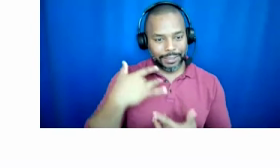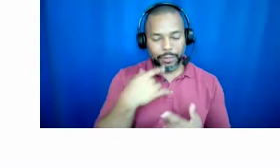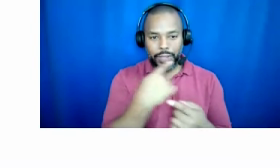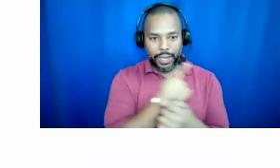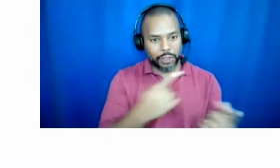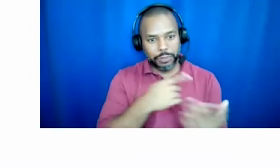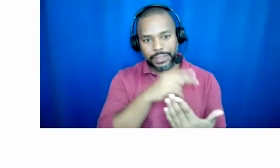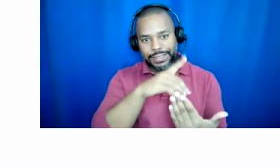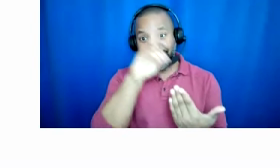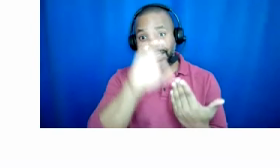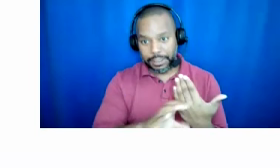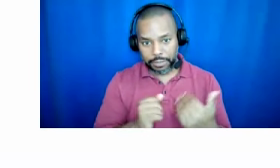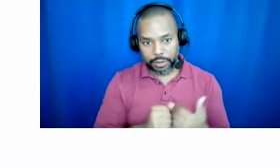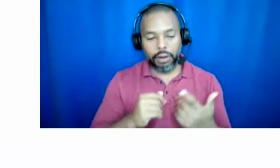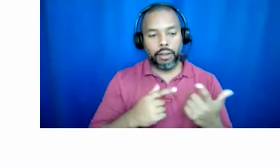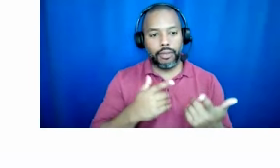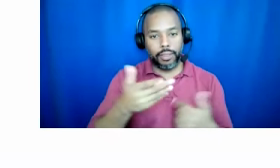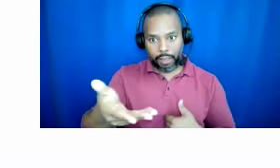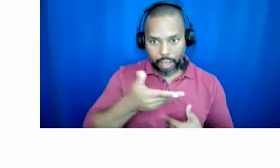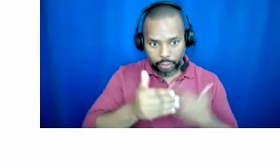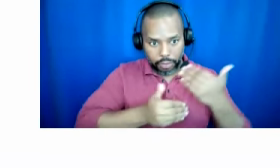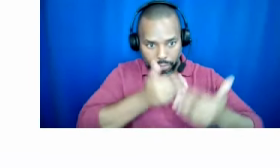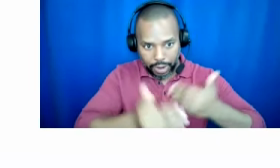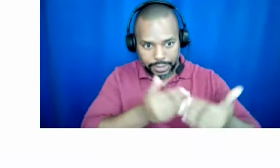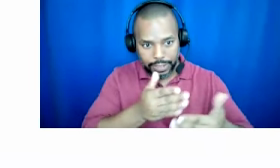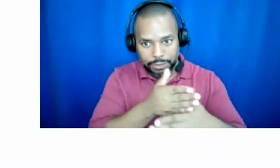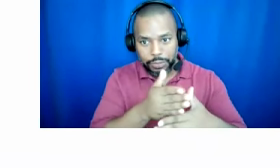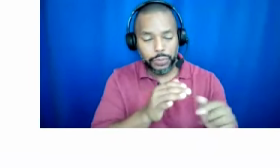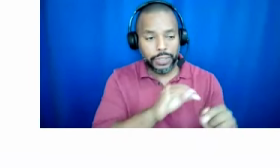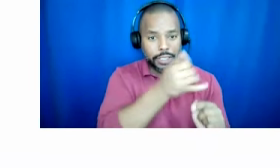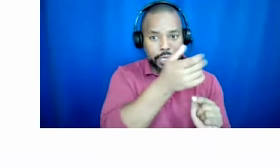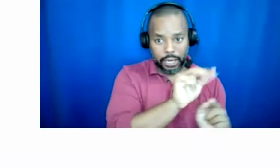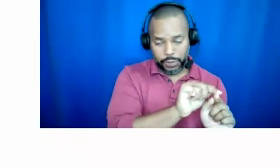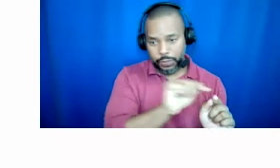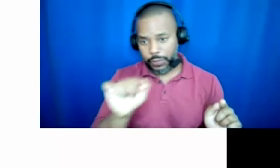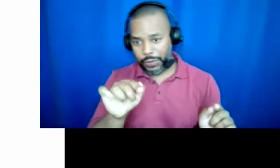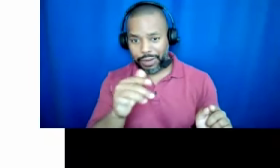the hiring process happening between January and April, May. Right.